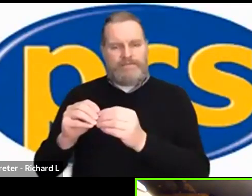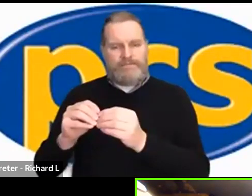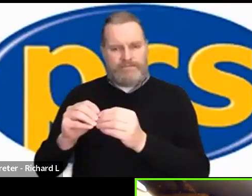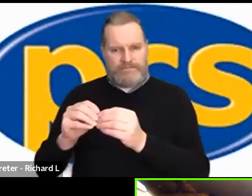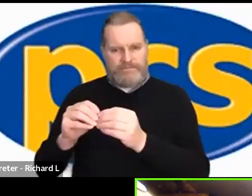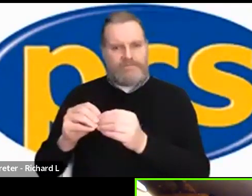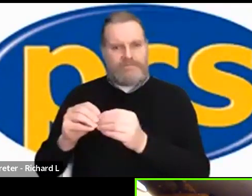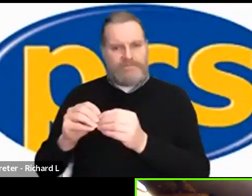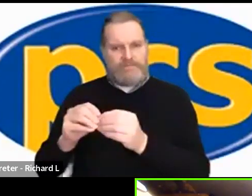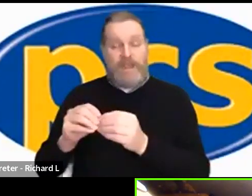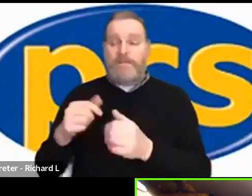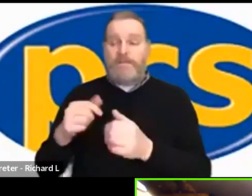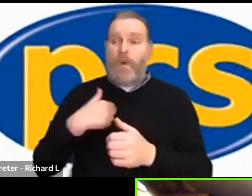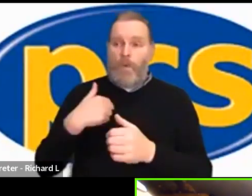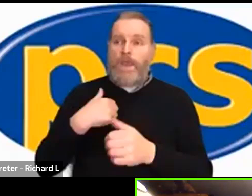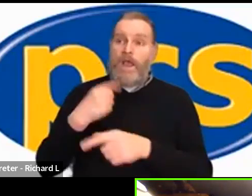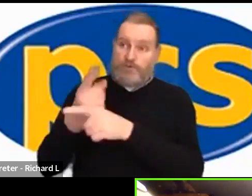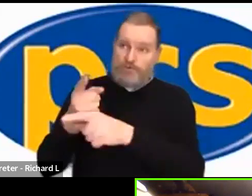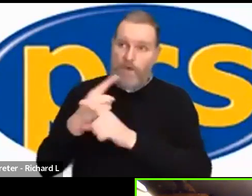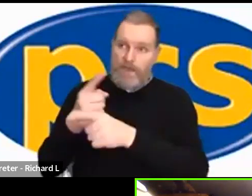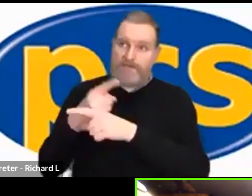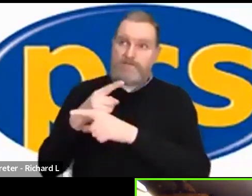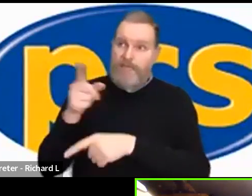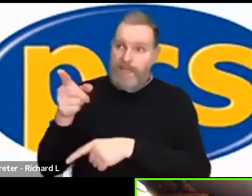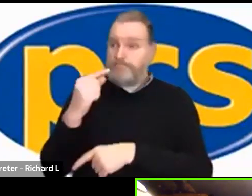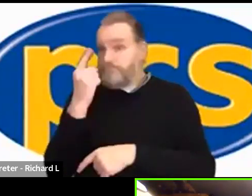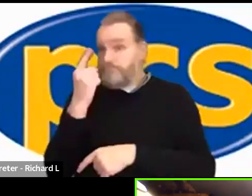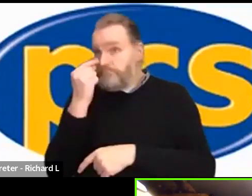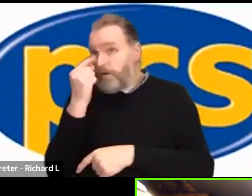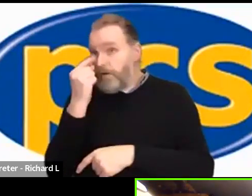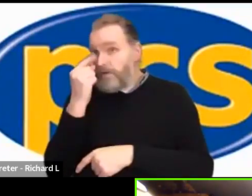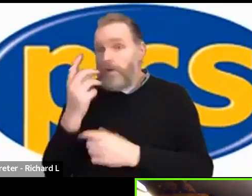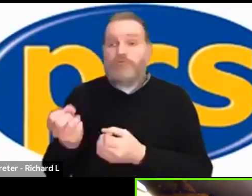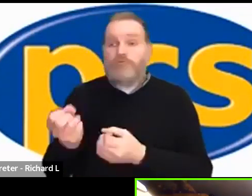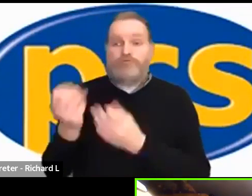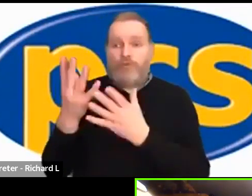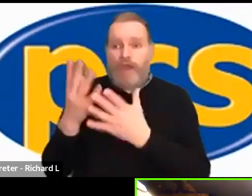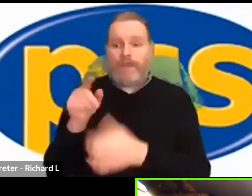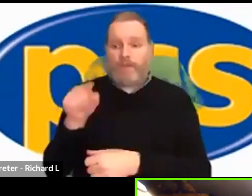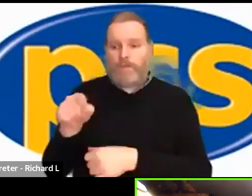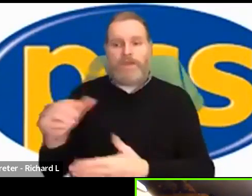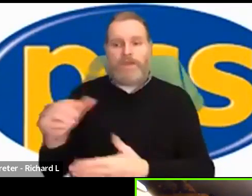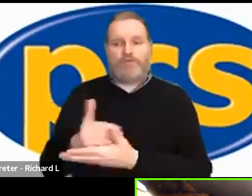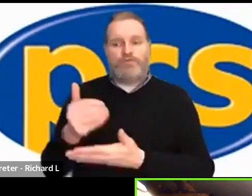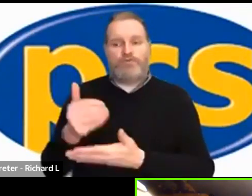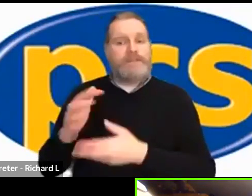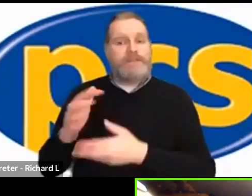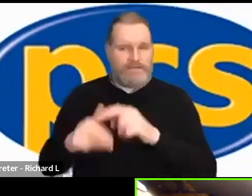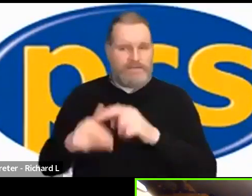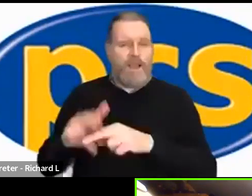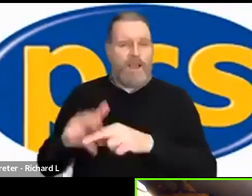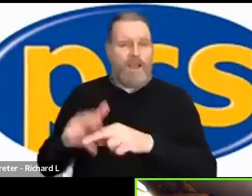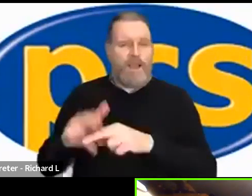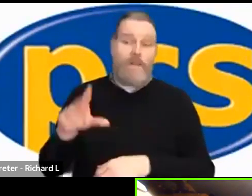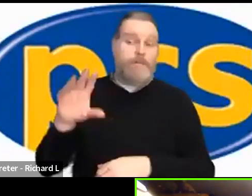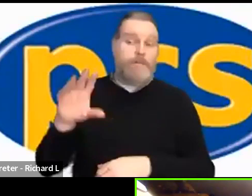right. They wouldn't be able to take part in this action. action, but that is the conversation that we're having to do around all of that. with the